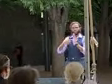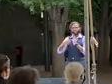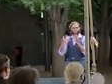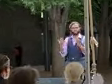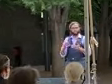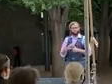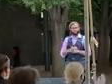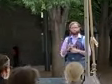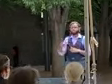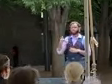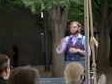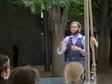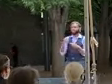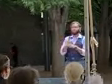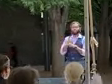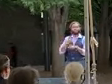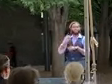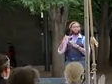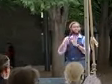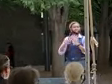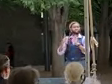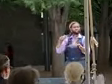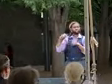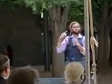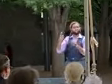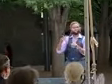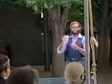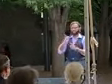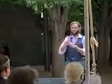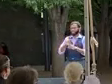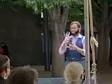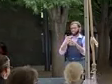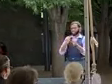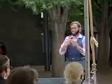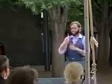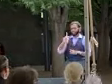They have had to fight the stigma far too long that has been attached to disability.